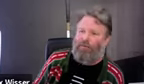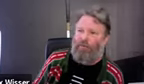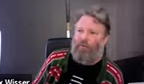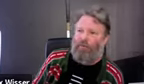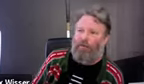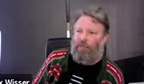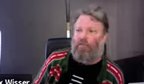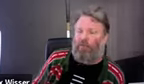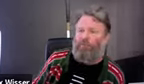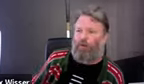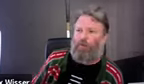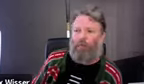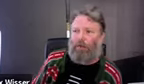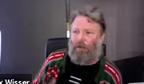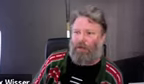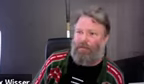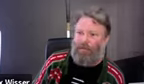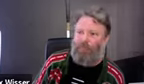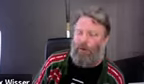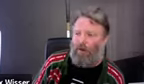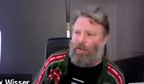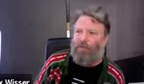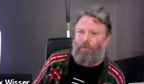that those 40 people, and I think from our audience, most of the